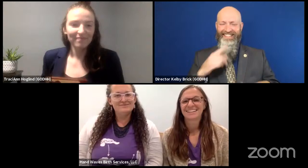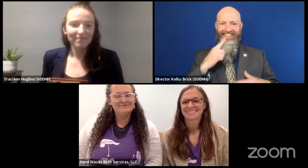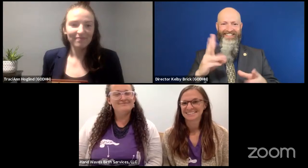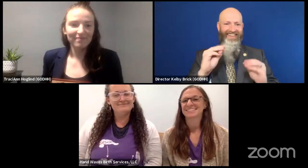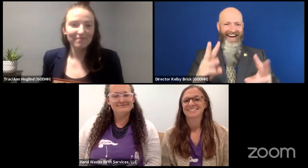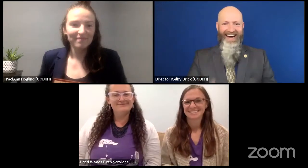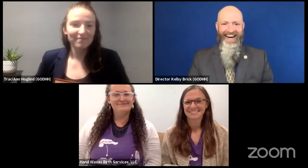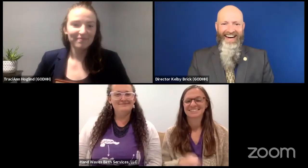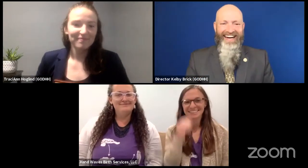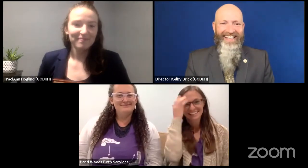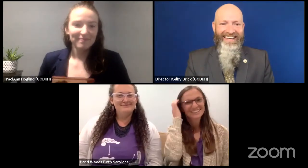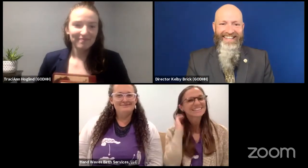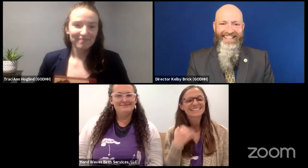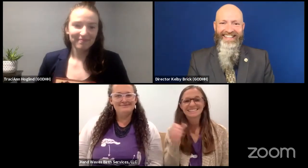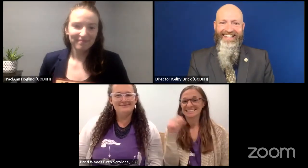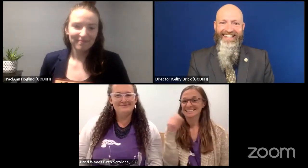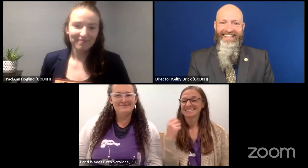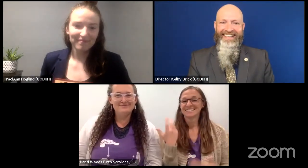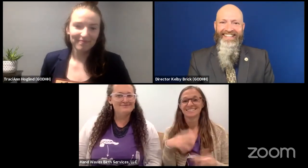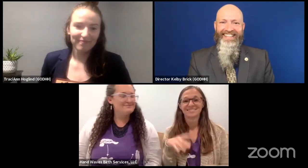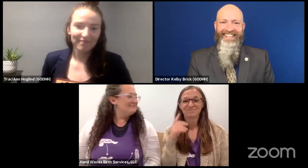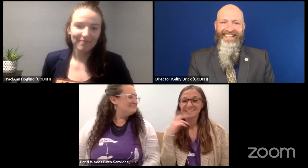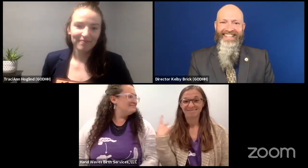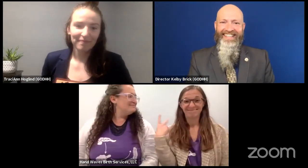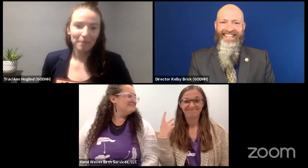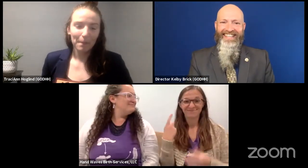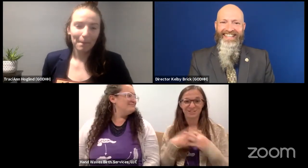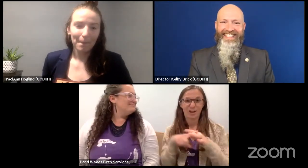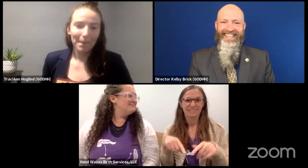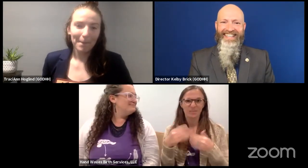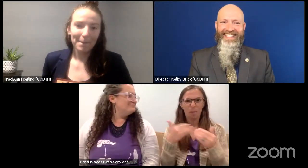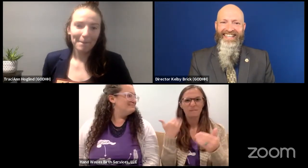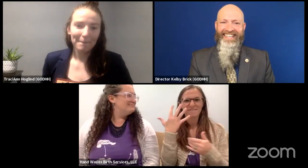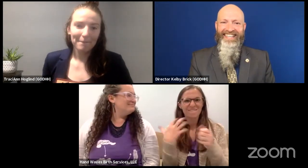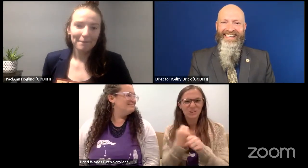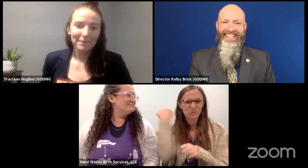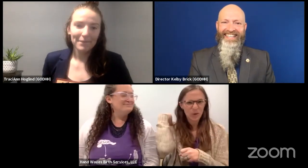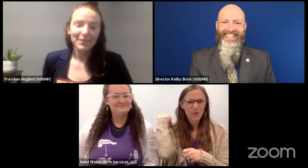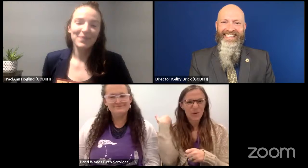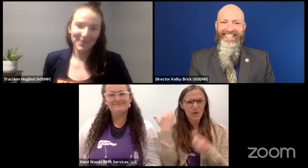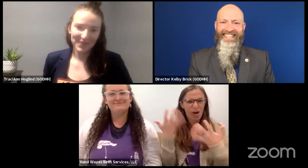your business, please. It's fantastic. SPEAKER: Okay, well, really, we started this